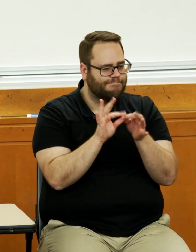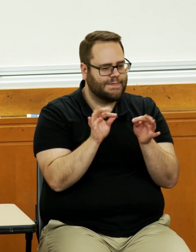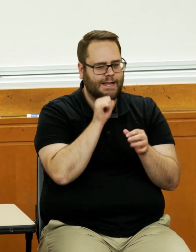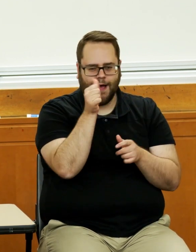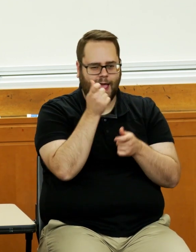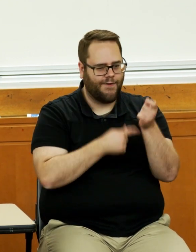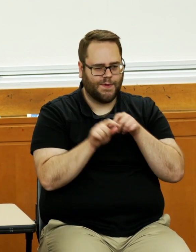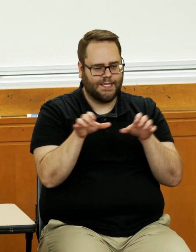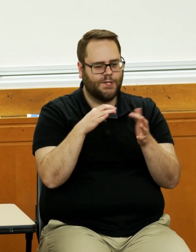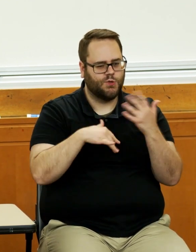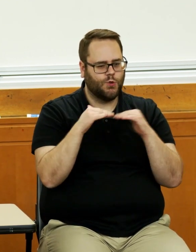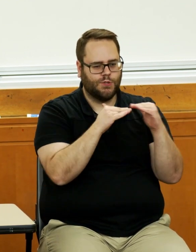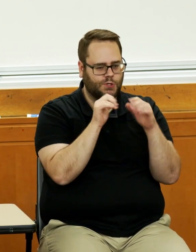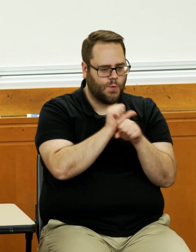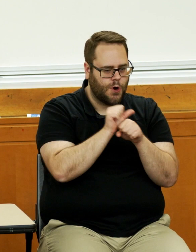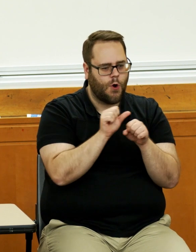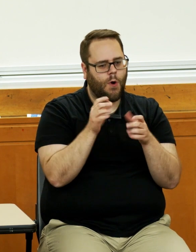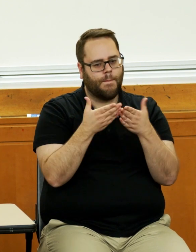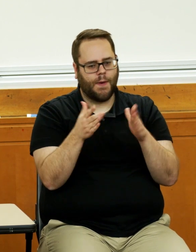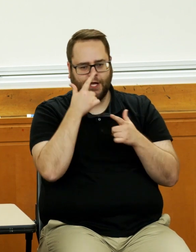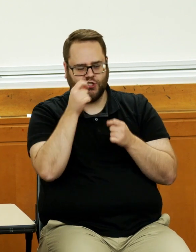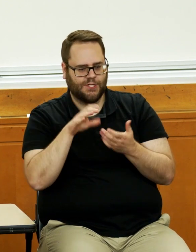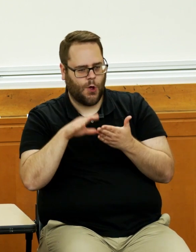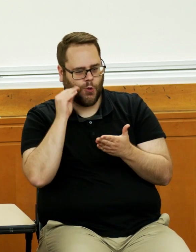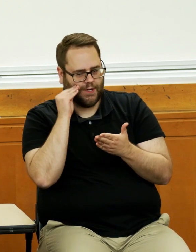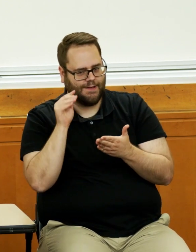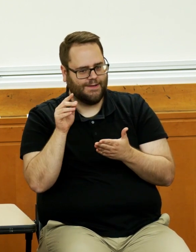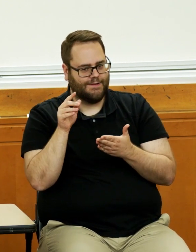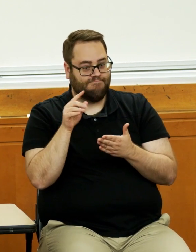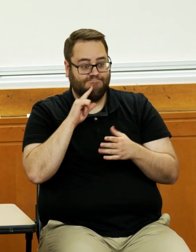justice work, or public interest learning in particular, actually cares about people,